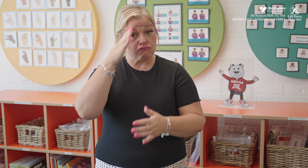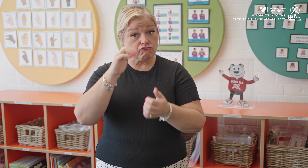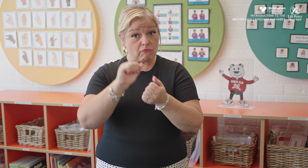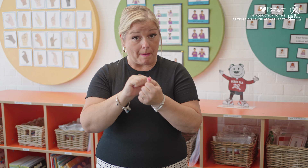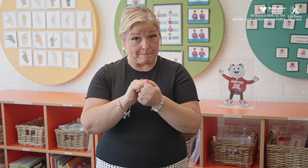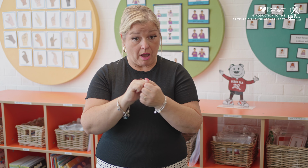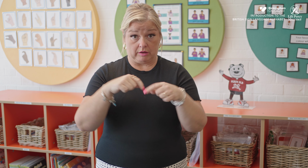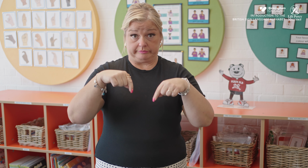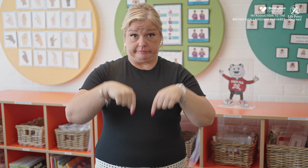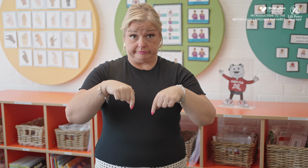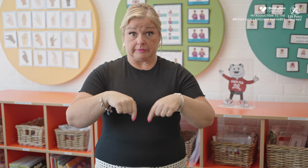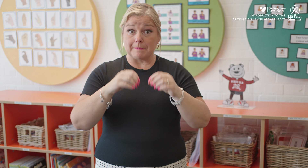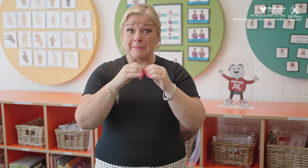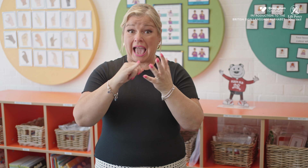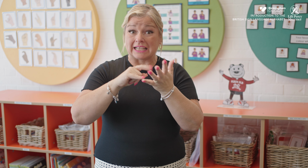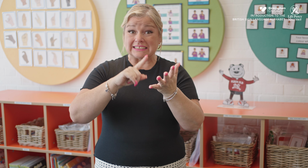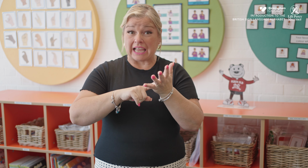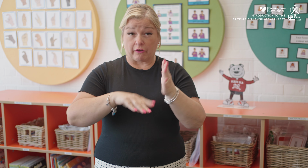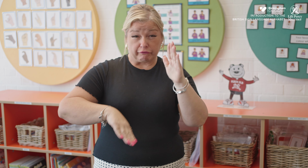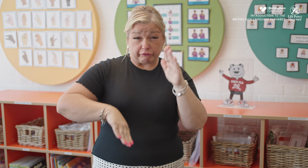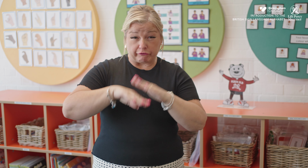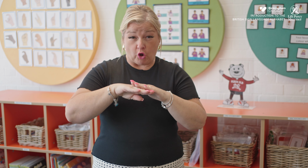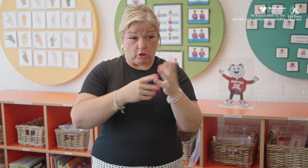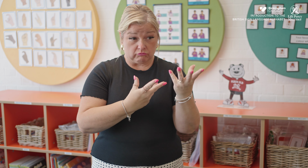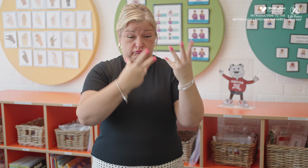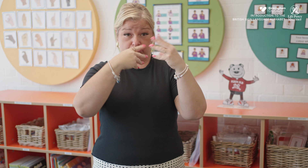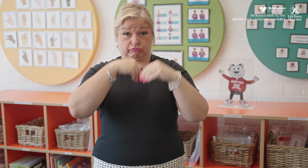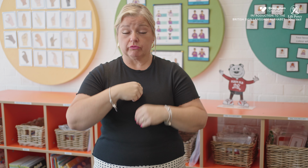Please note this is not a complete British sign language course